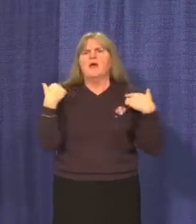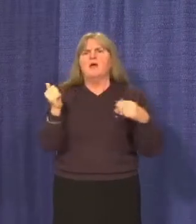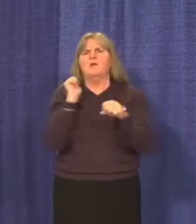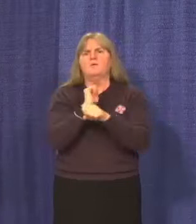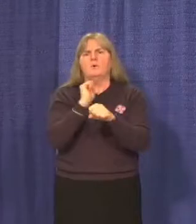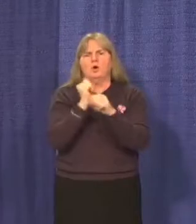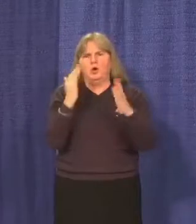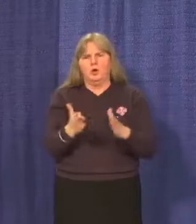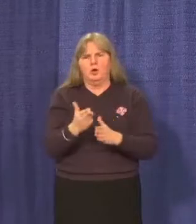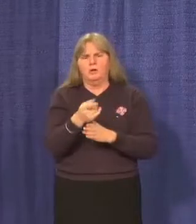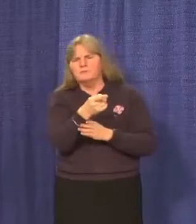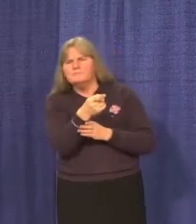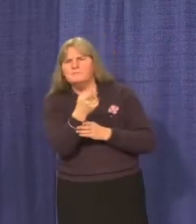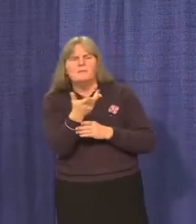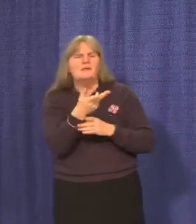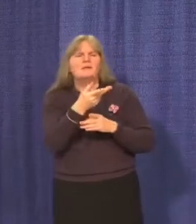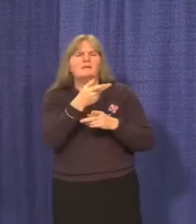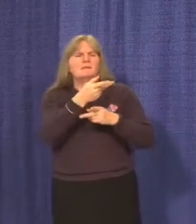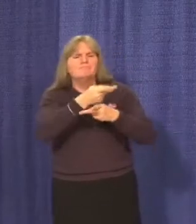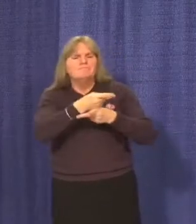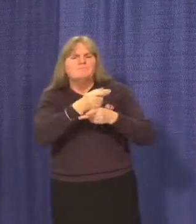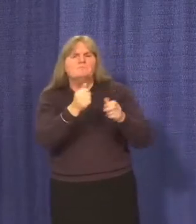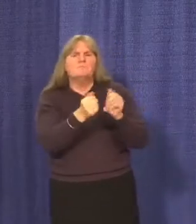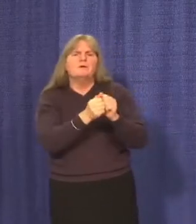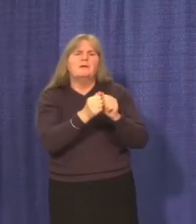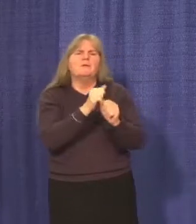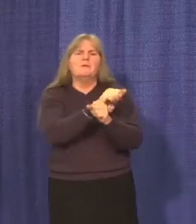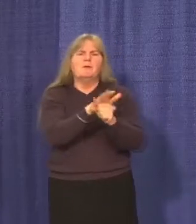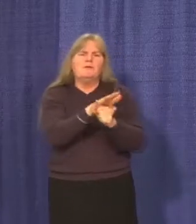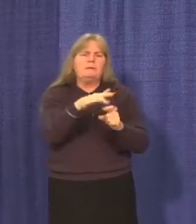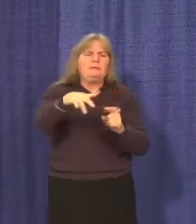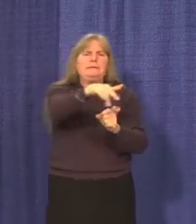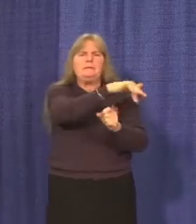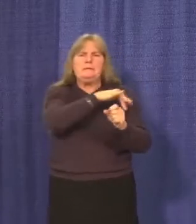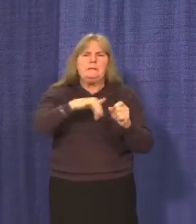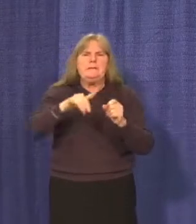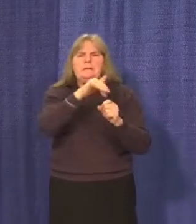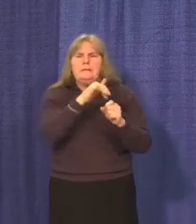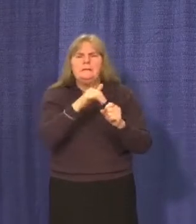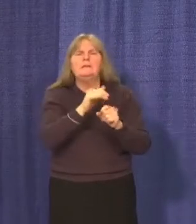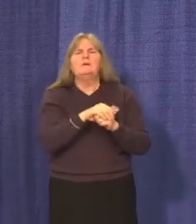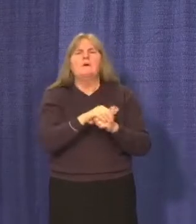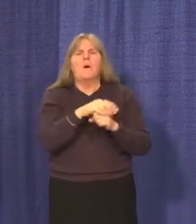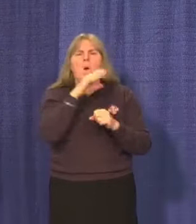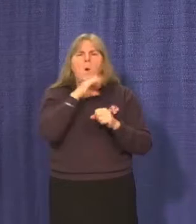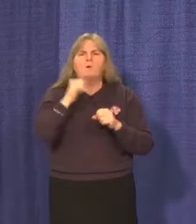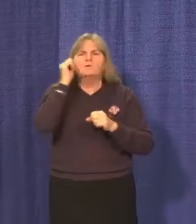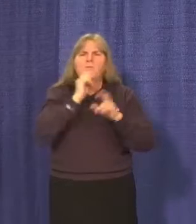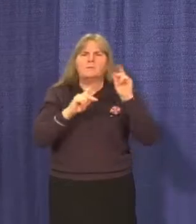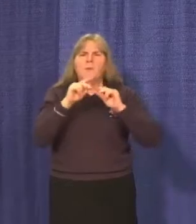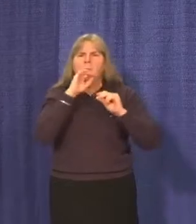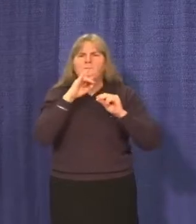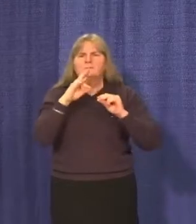healthcare workers who may care for or be in contact with COVID-19 patients.